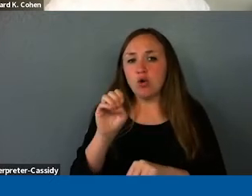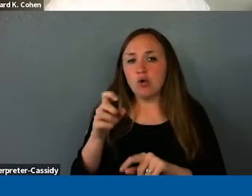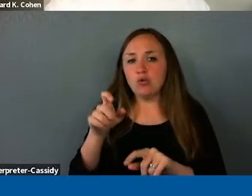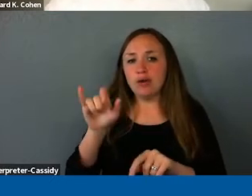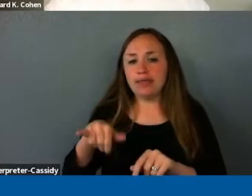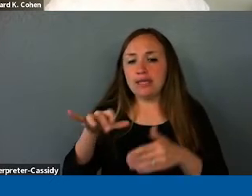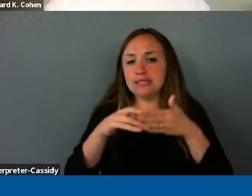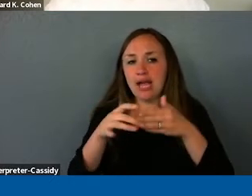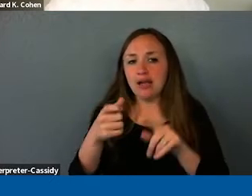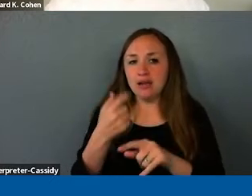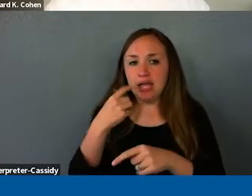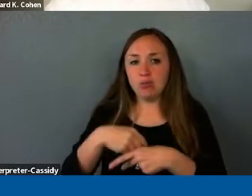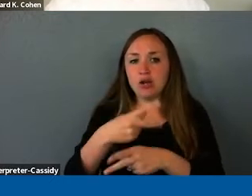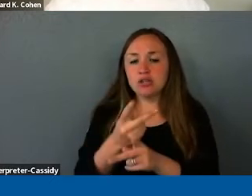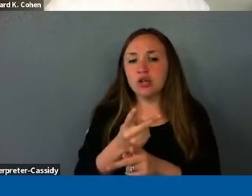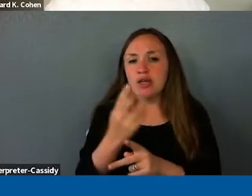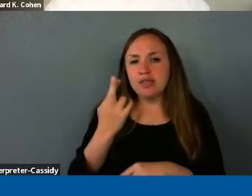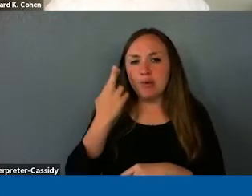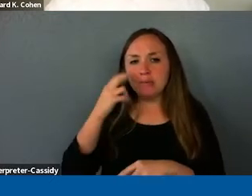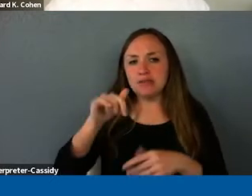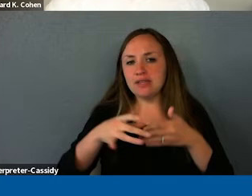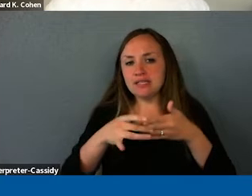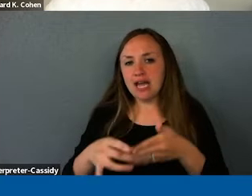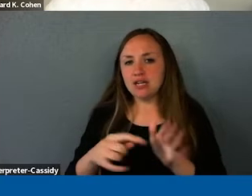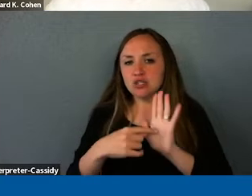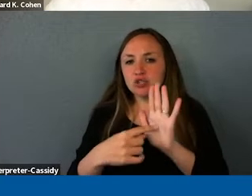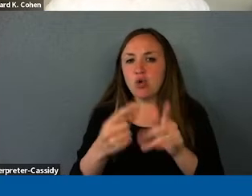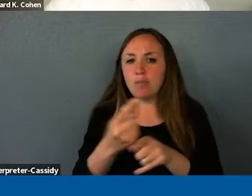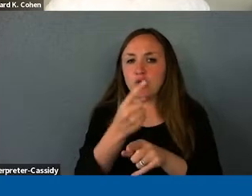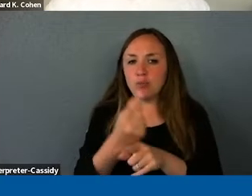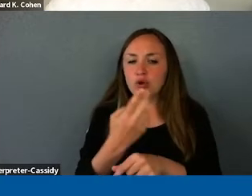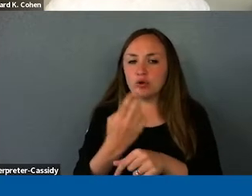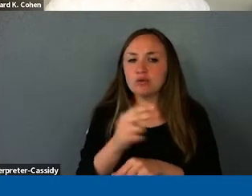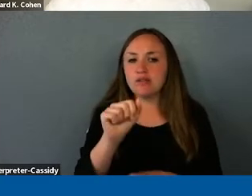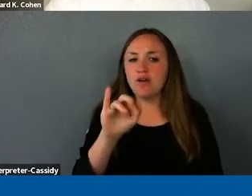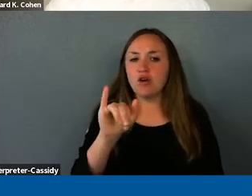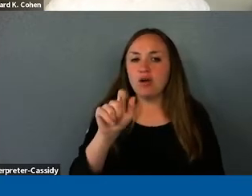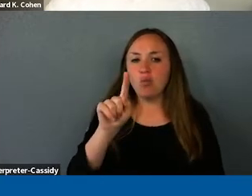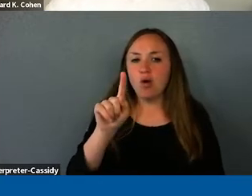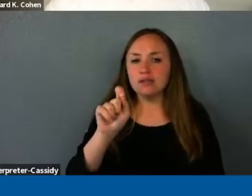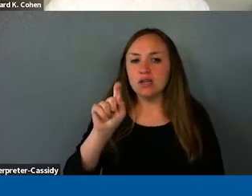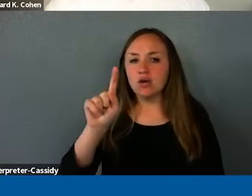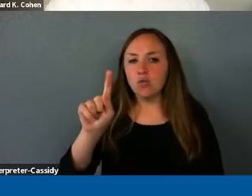Because the purpose of this guide is to illustrate appropriate use of ARIA 1.1 as defined in the ARIA specification,